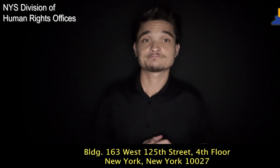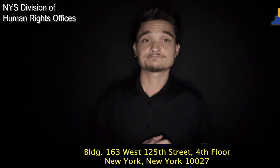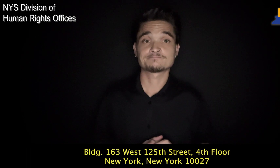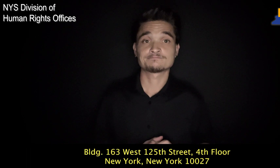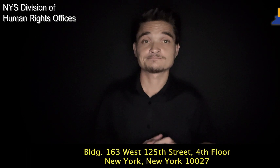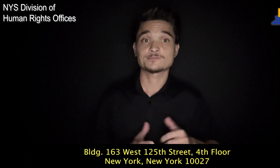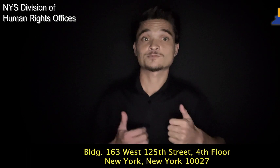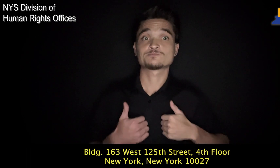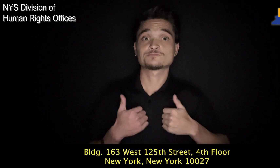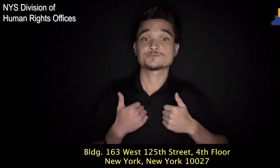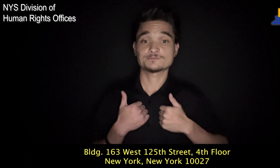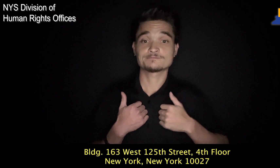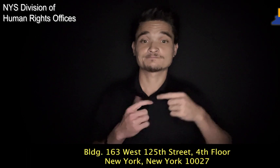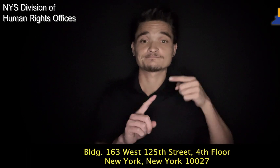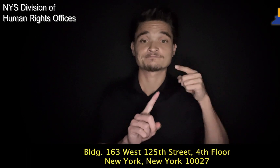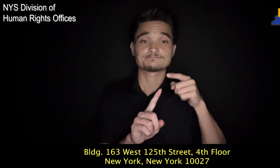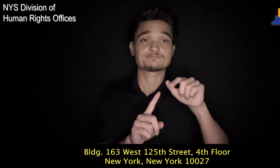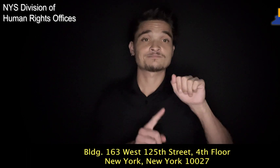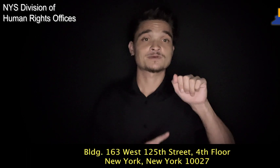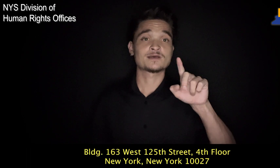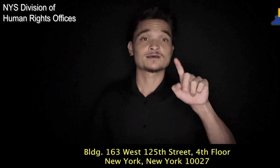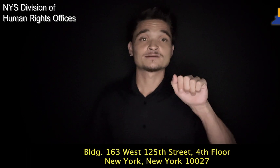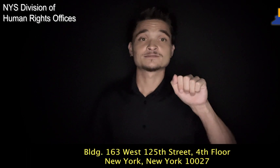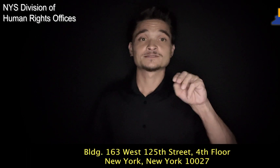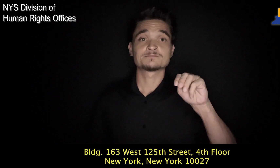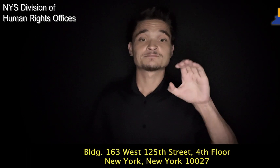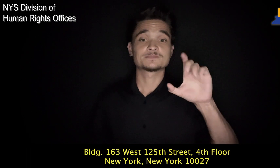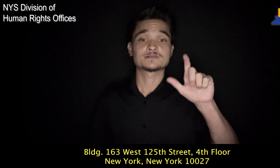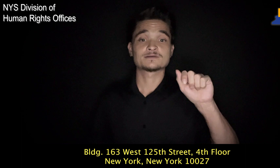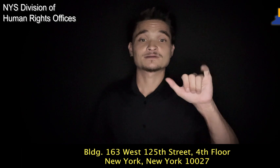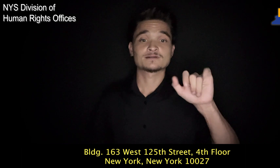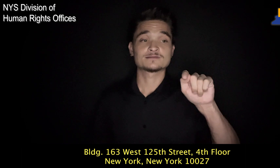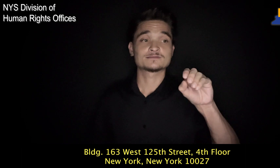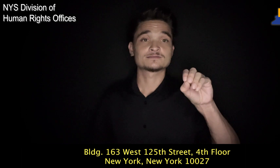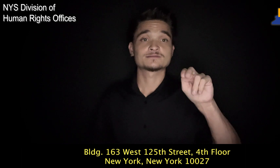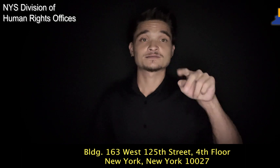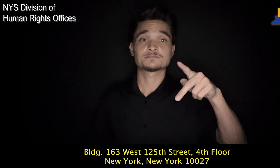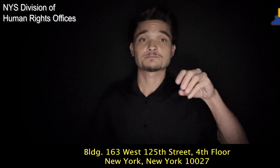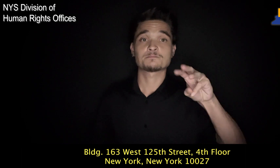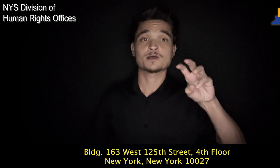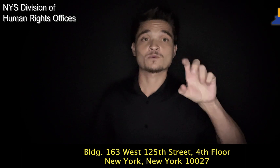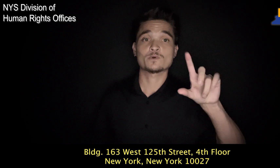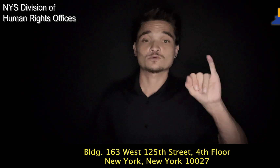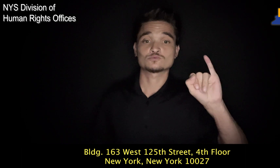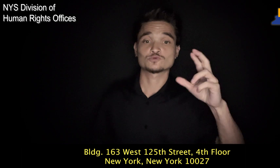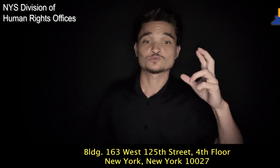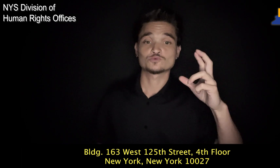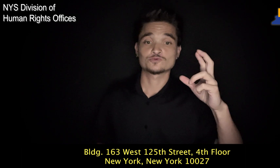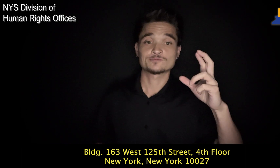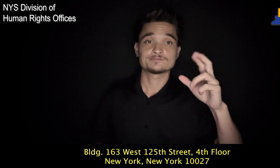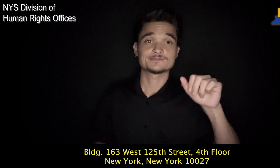Bldg. 163 West 125th Street, 4th Floor New York, New York 10027